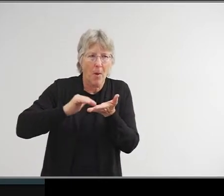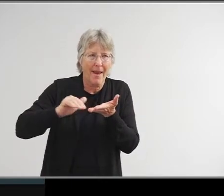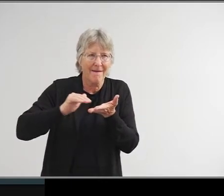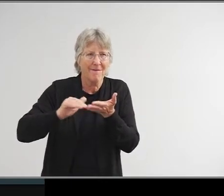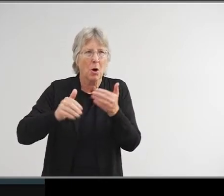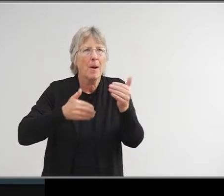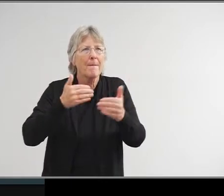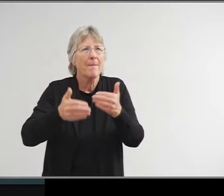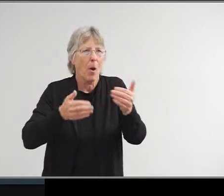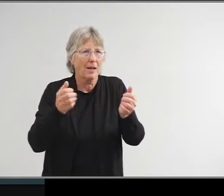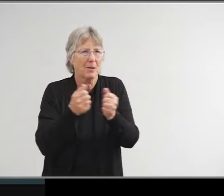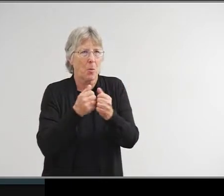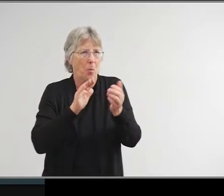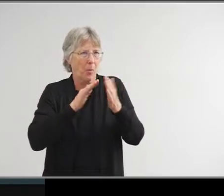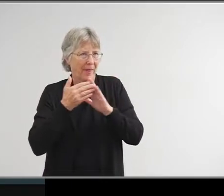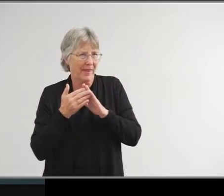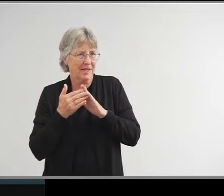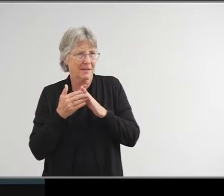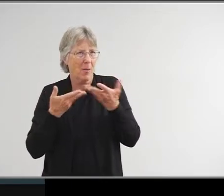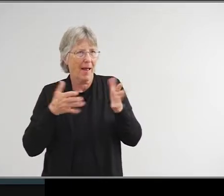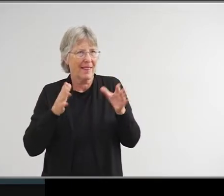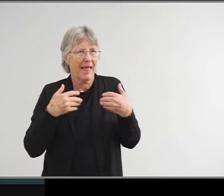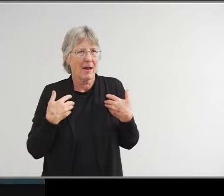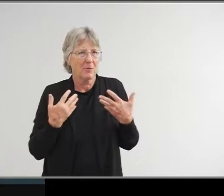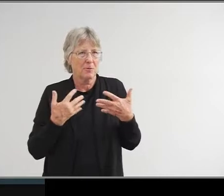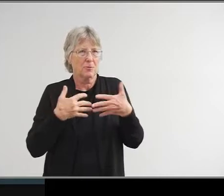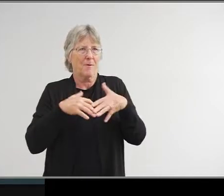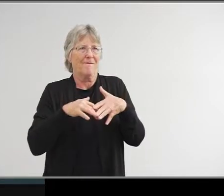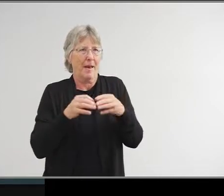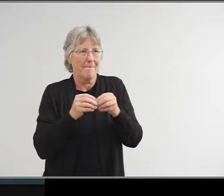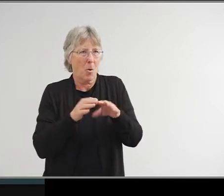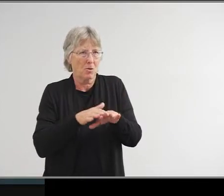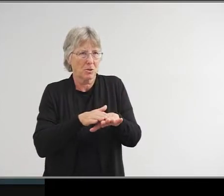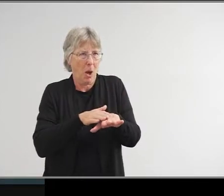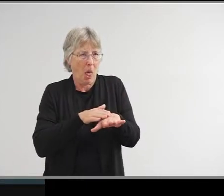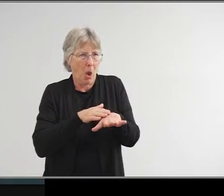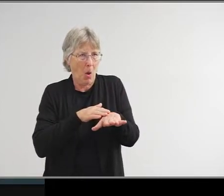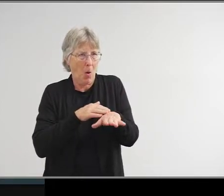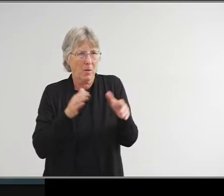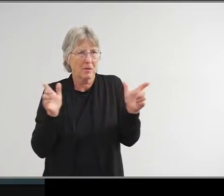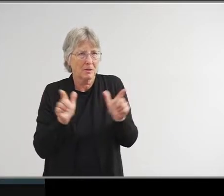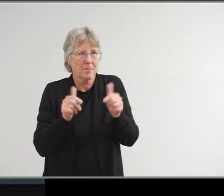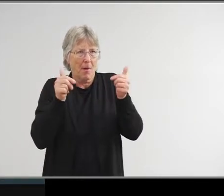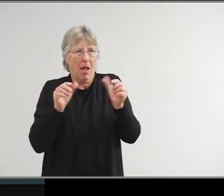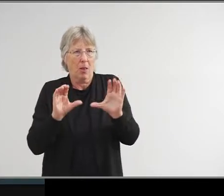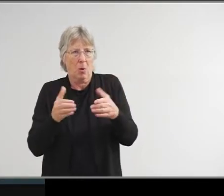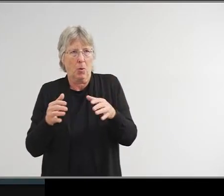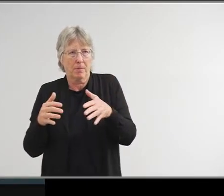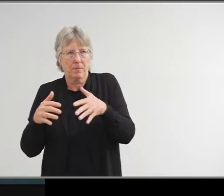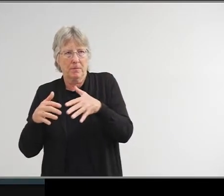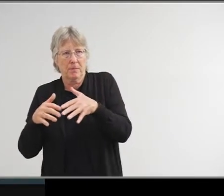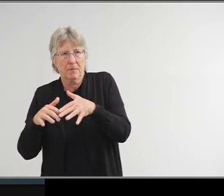that would allow us to phase students back in at a slower rate and in smaller groups than with the Safe Schools For All Plans